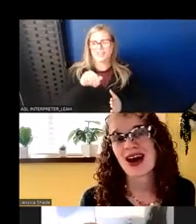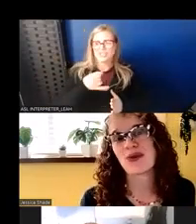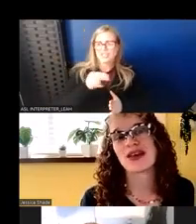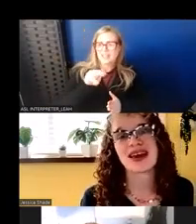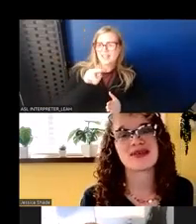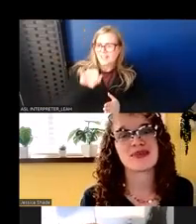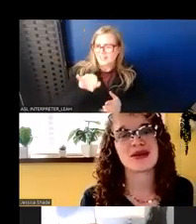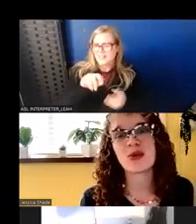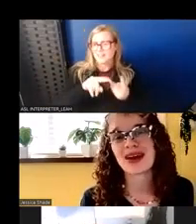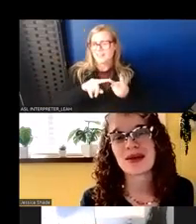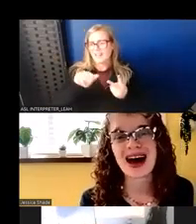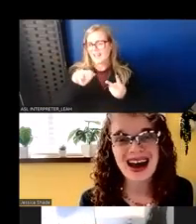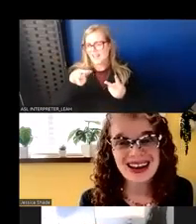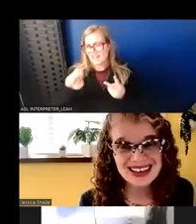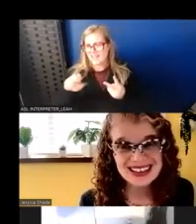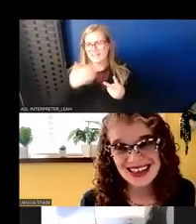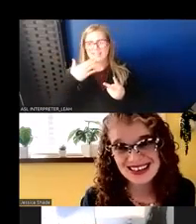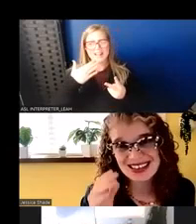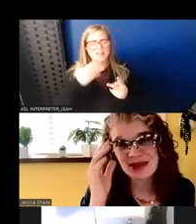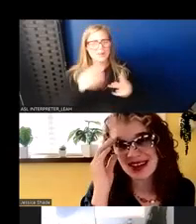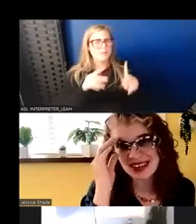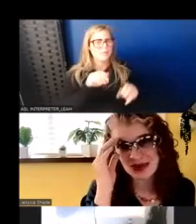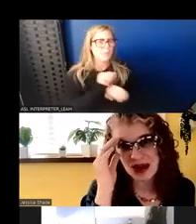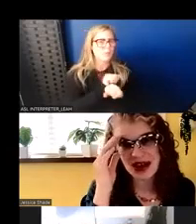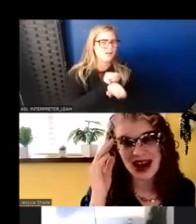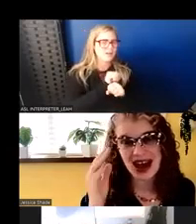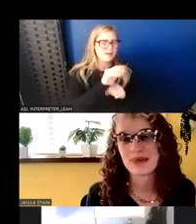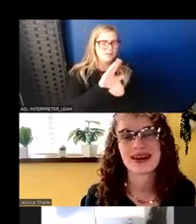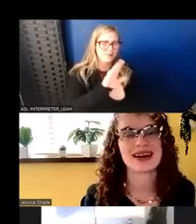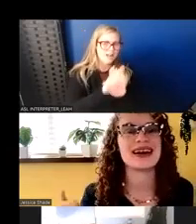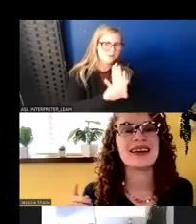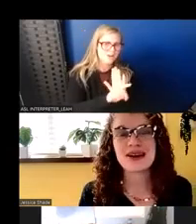I want to thank the people working behind the scenes to make this webinar happen.